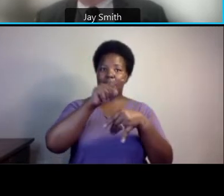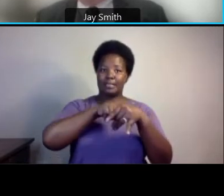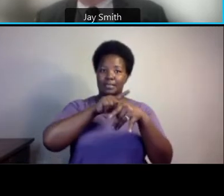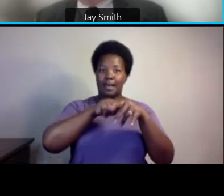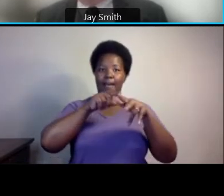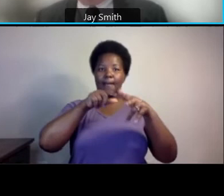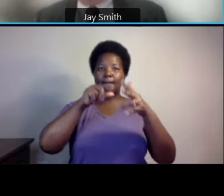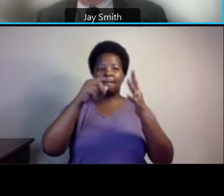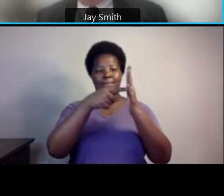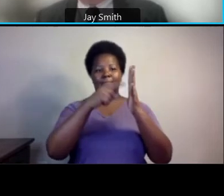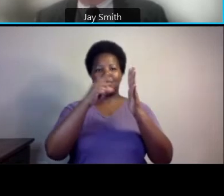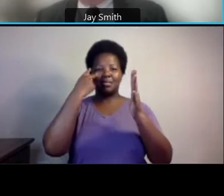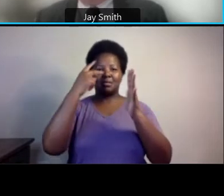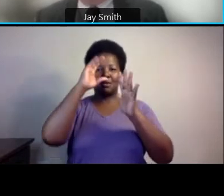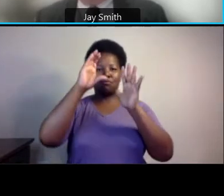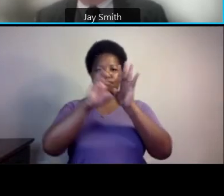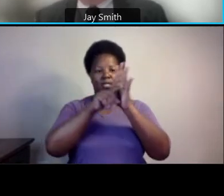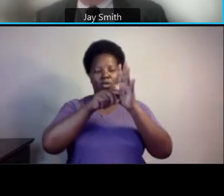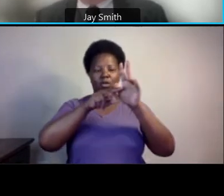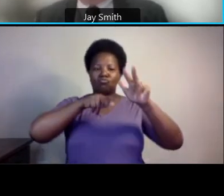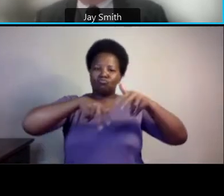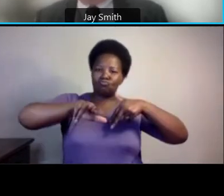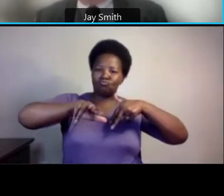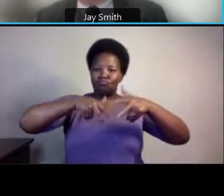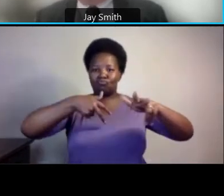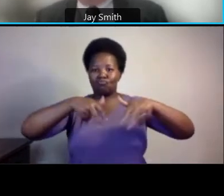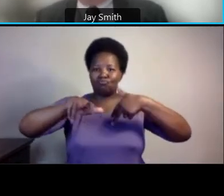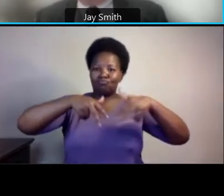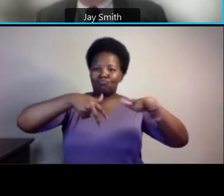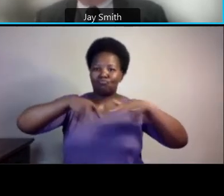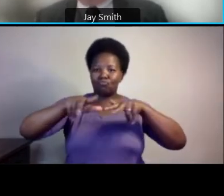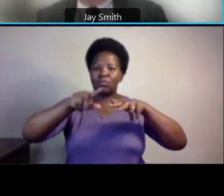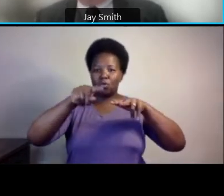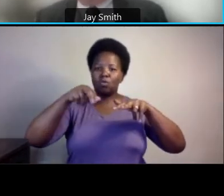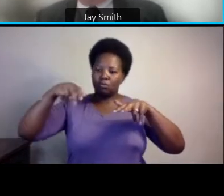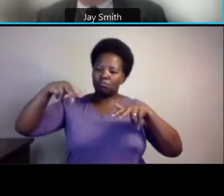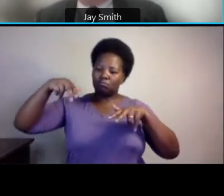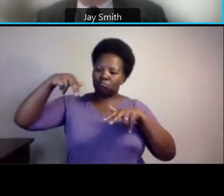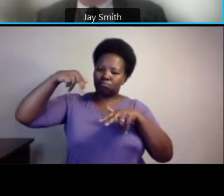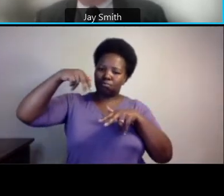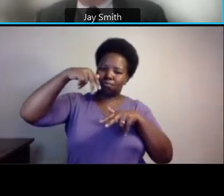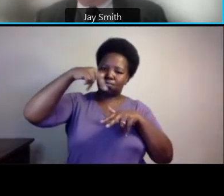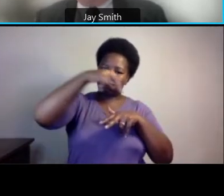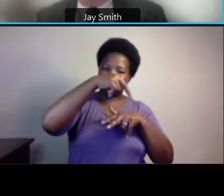and you start to cross there's about a six second six second delay for the green time